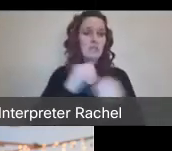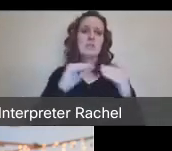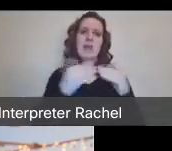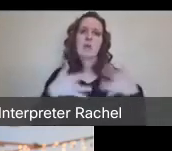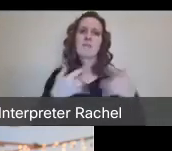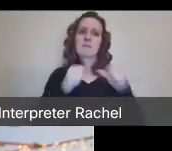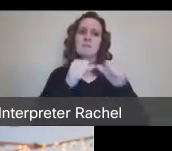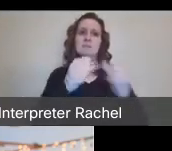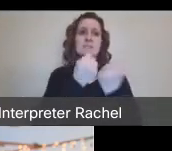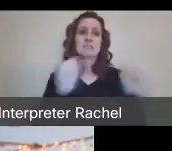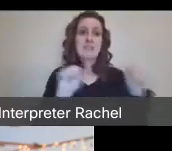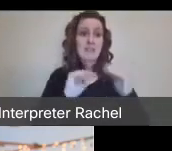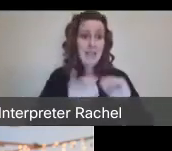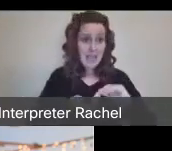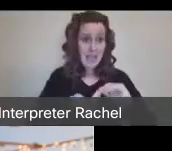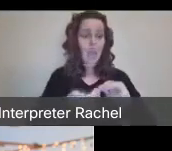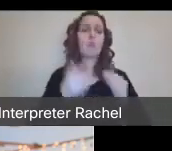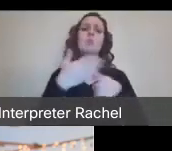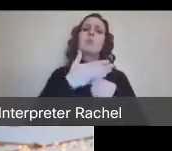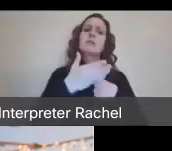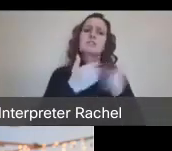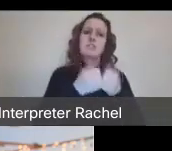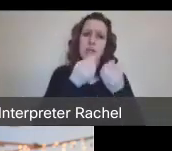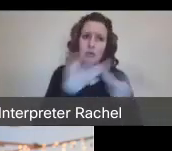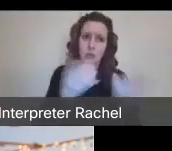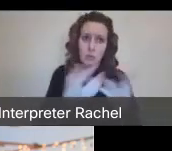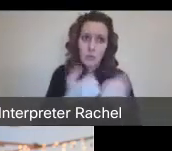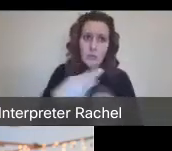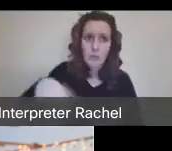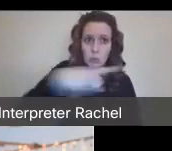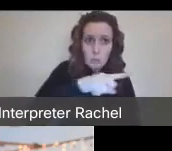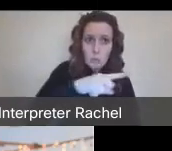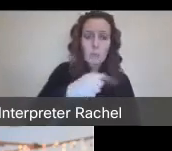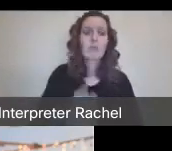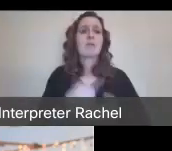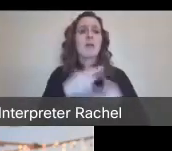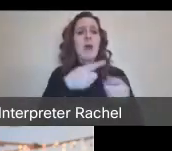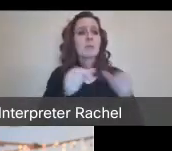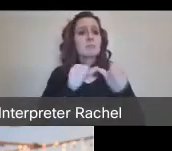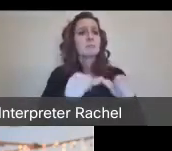and we want to share that with you and help you have the safest and best event possible.